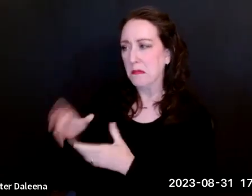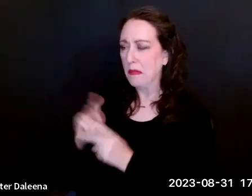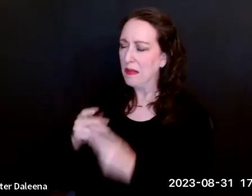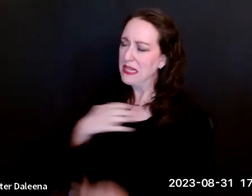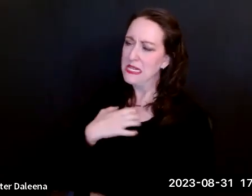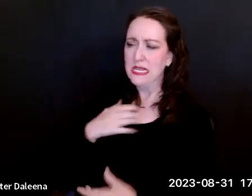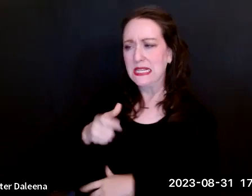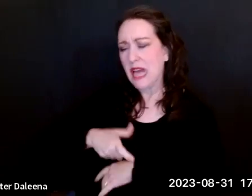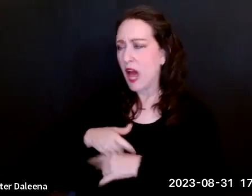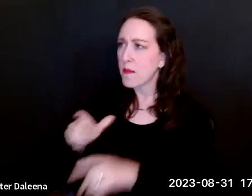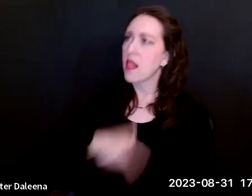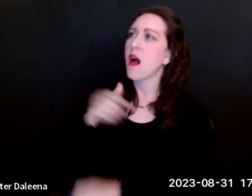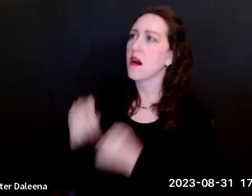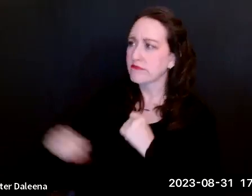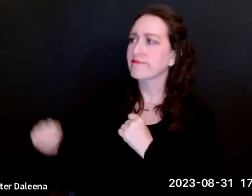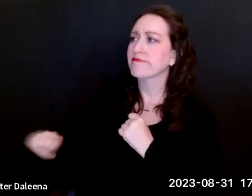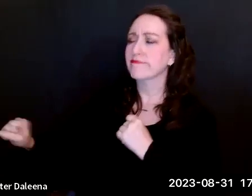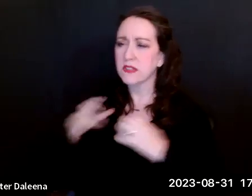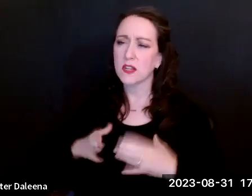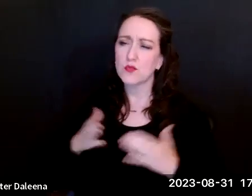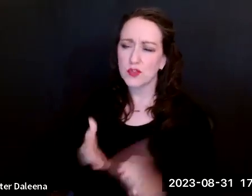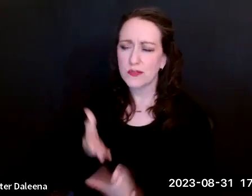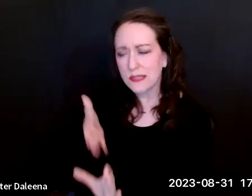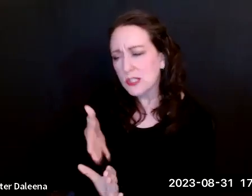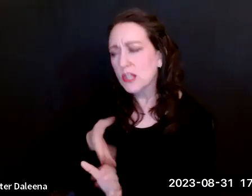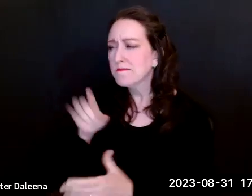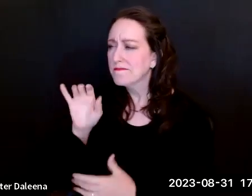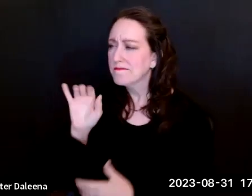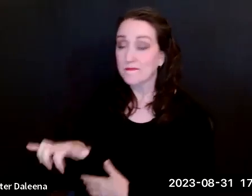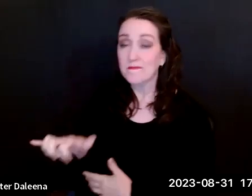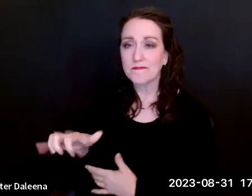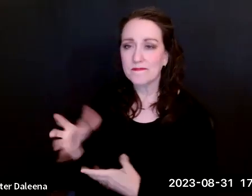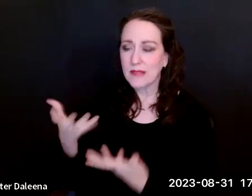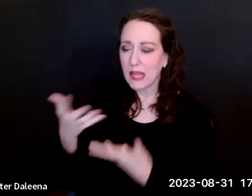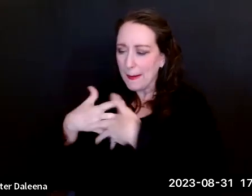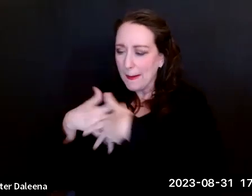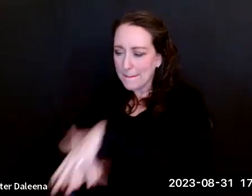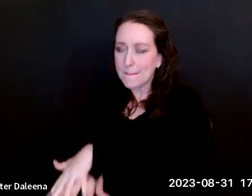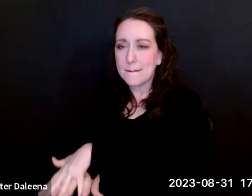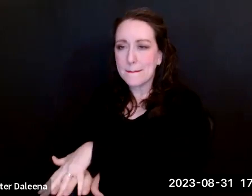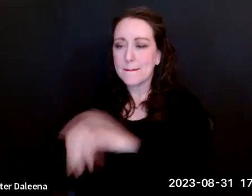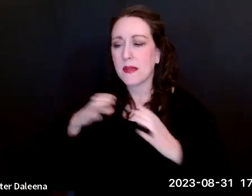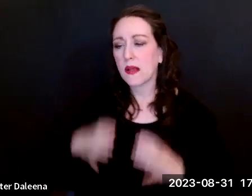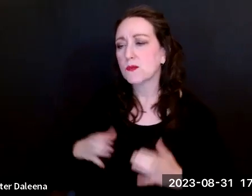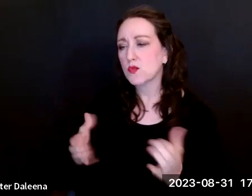timelines and customer service and psychology we have combined our customer service and our